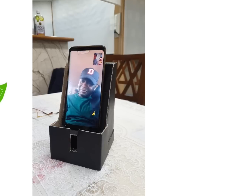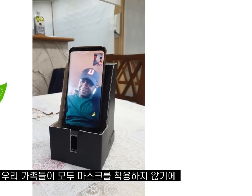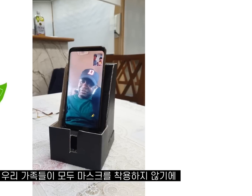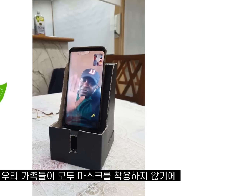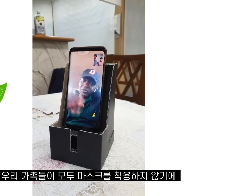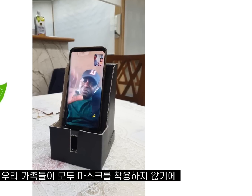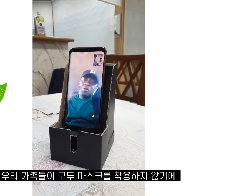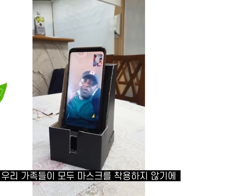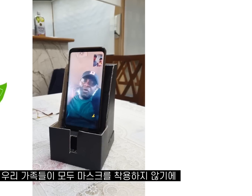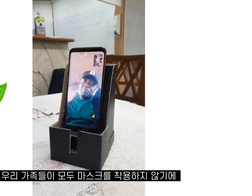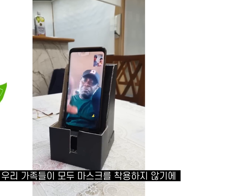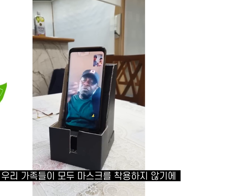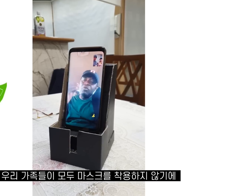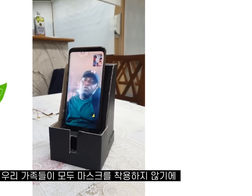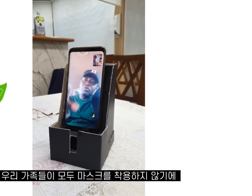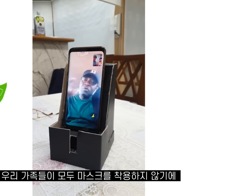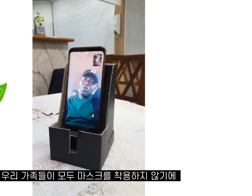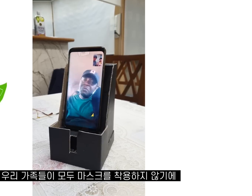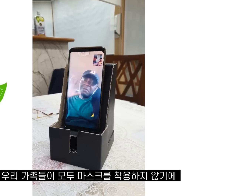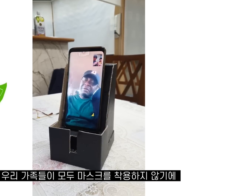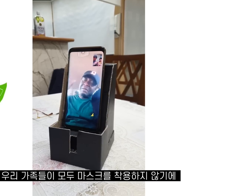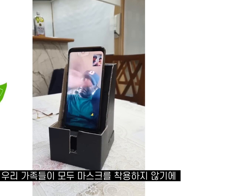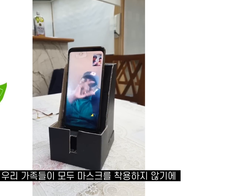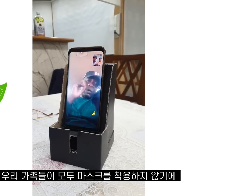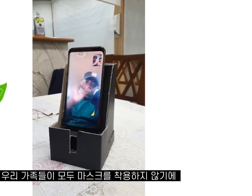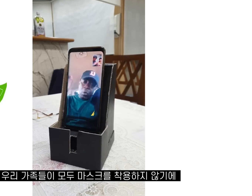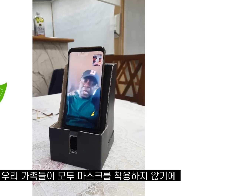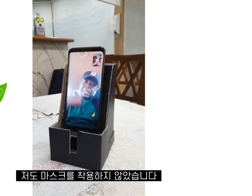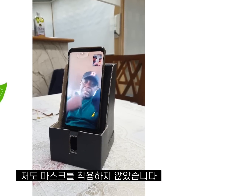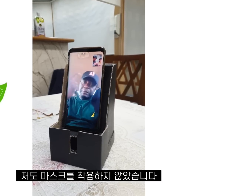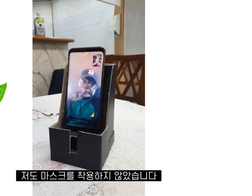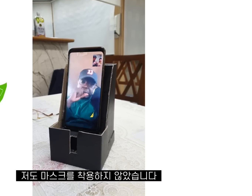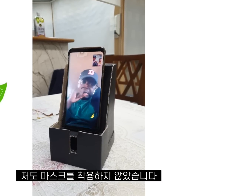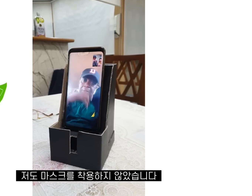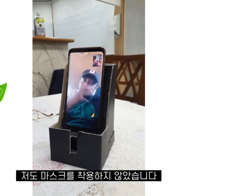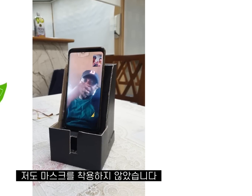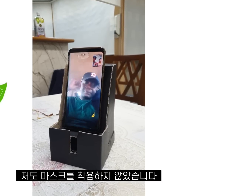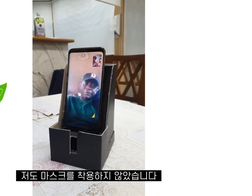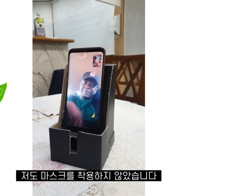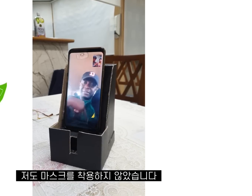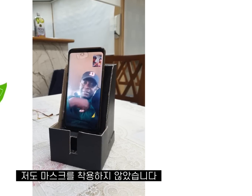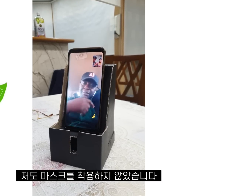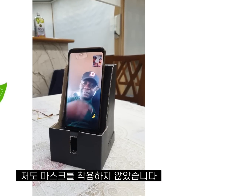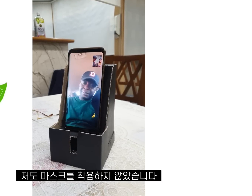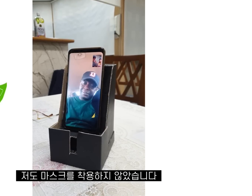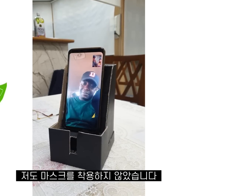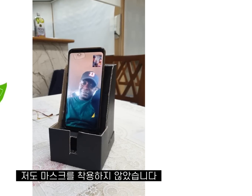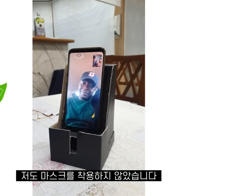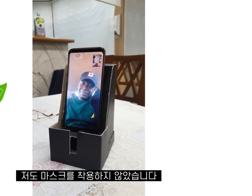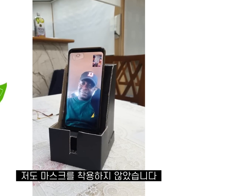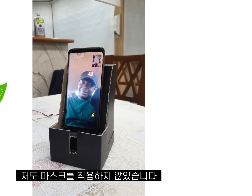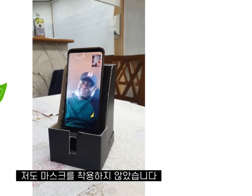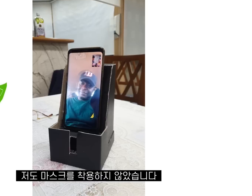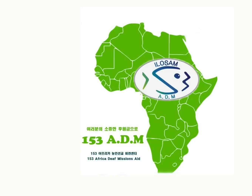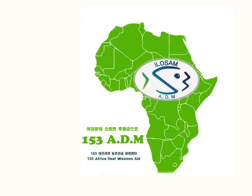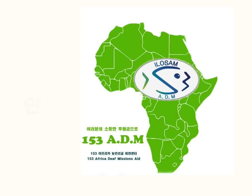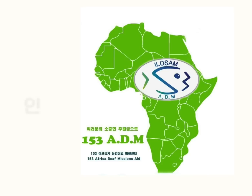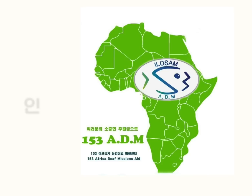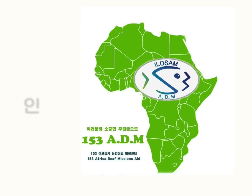Not everyone in my family wears a mask, so I didn't wear a mask either.